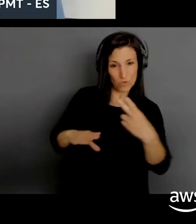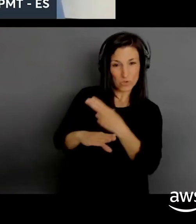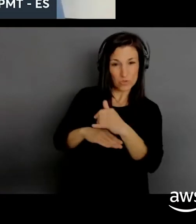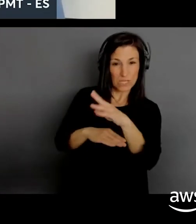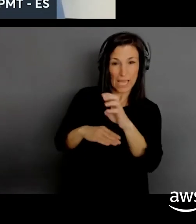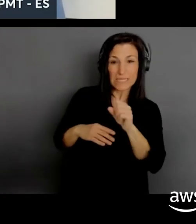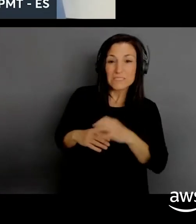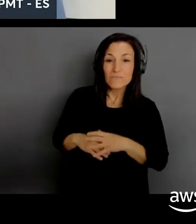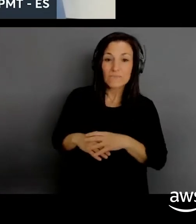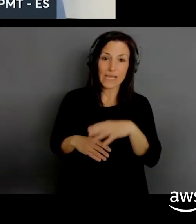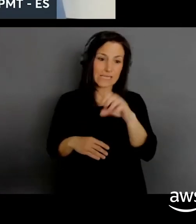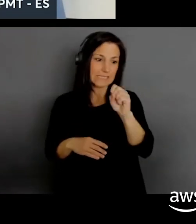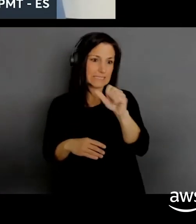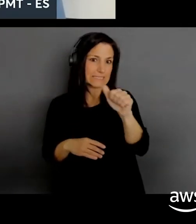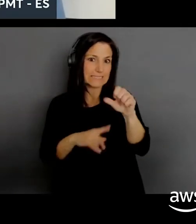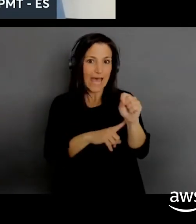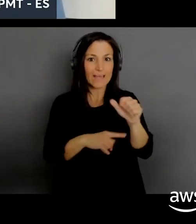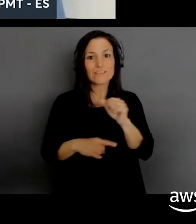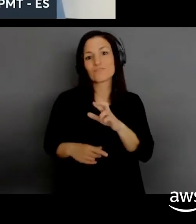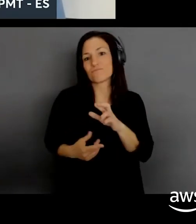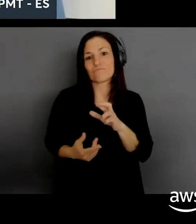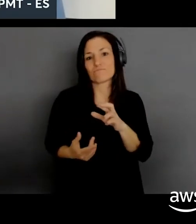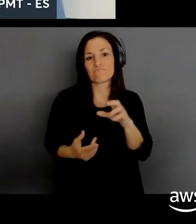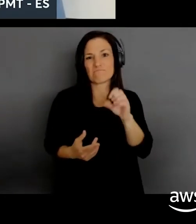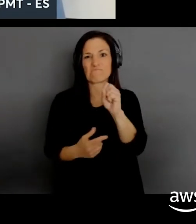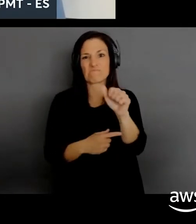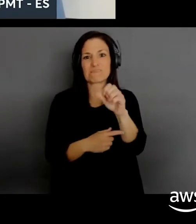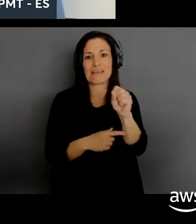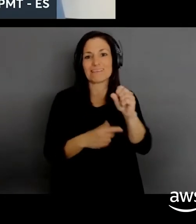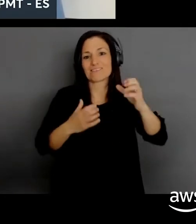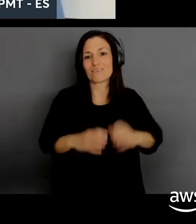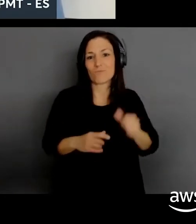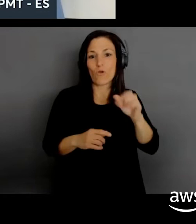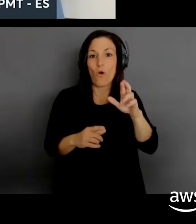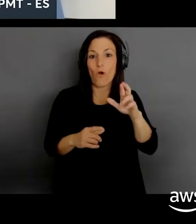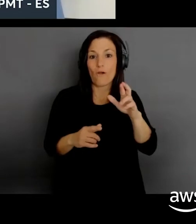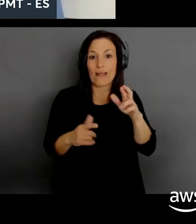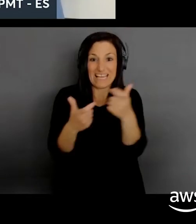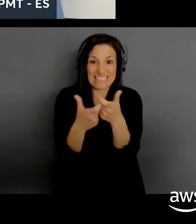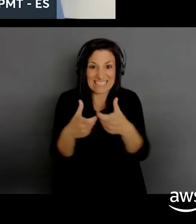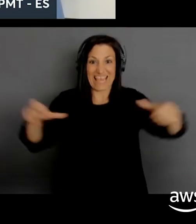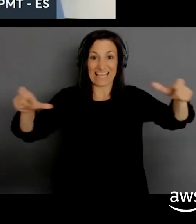or a scale-out database that could really take advantage of Aurora Serverless v2.